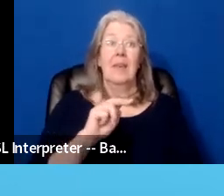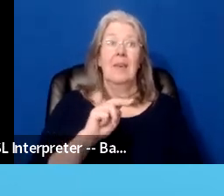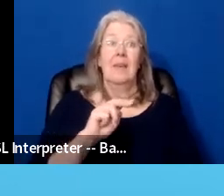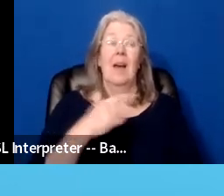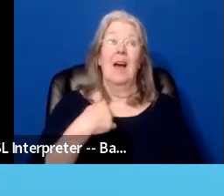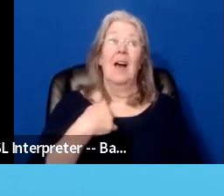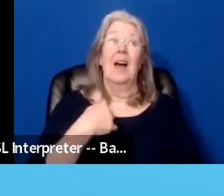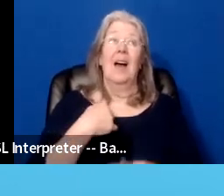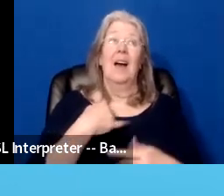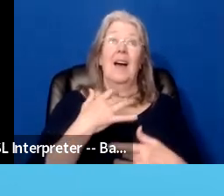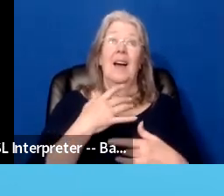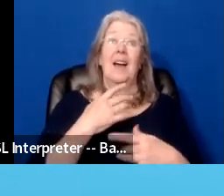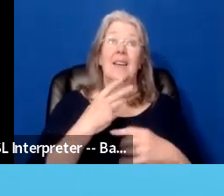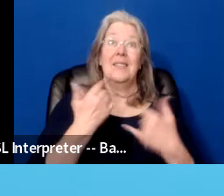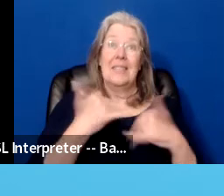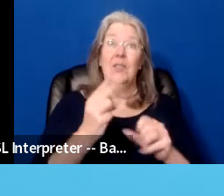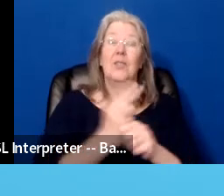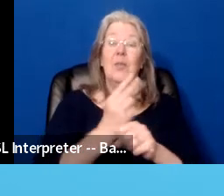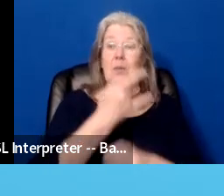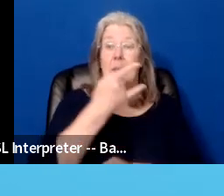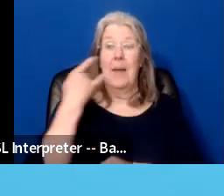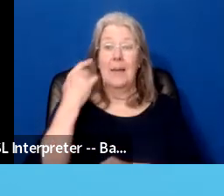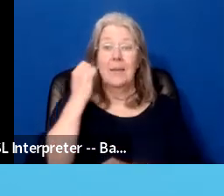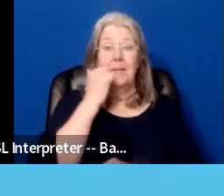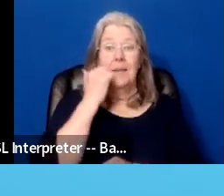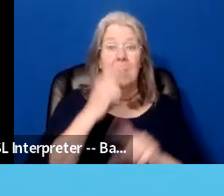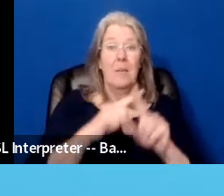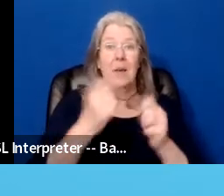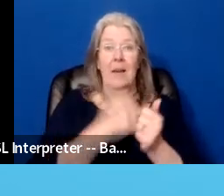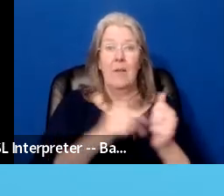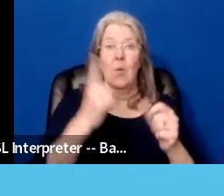of my health condition for the most part, most people in my community have stopped masking